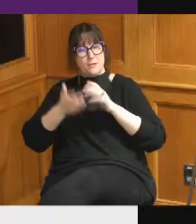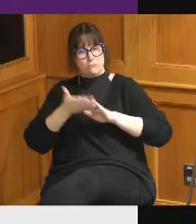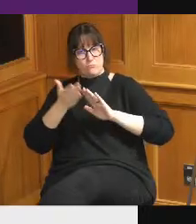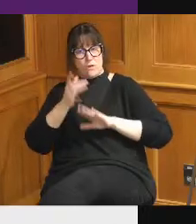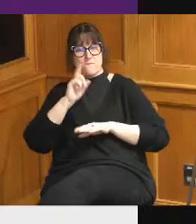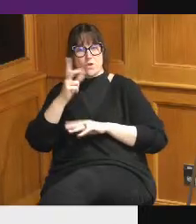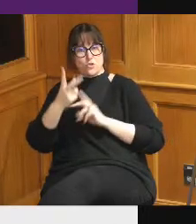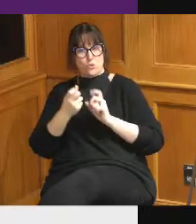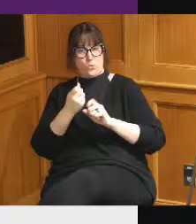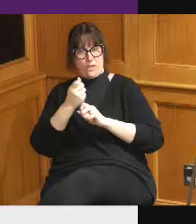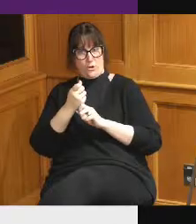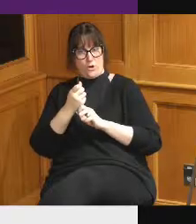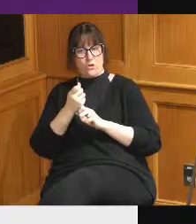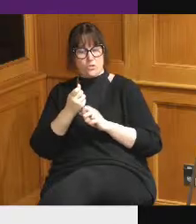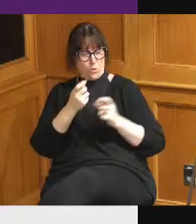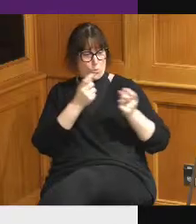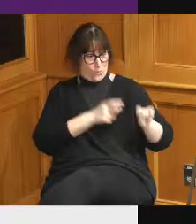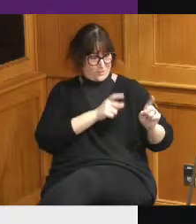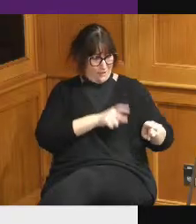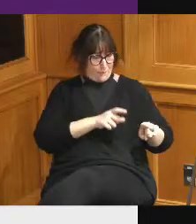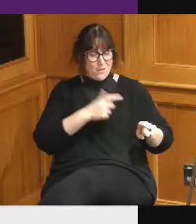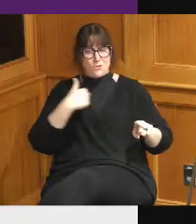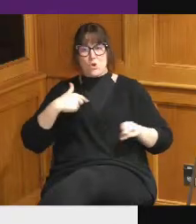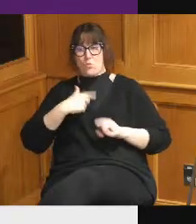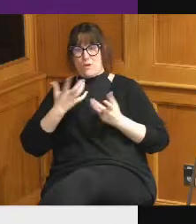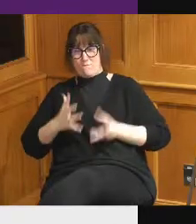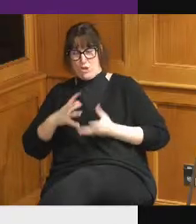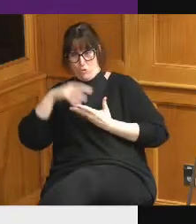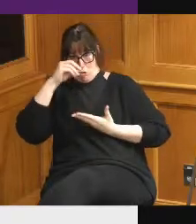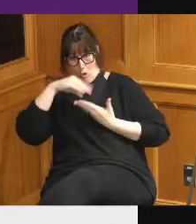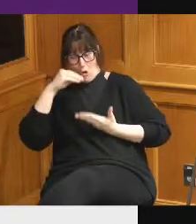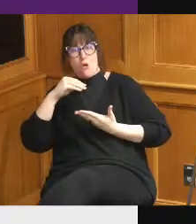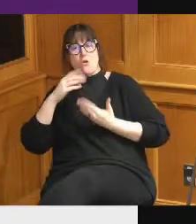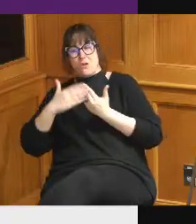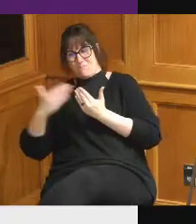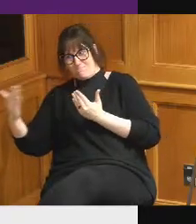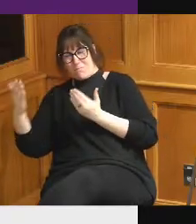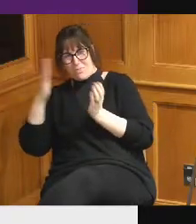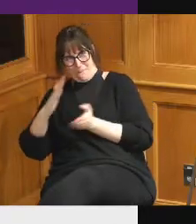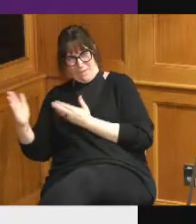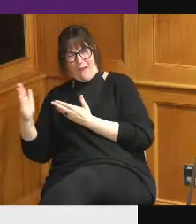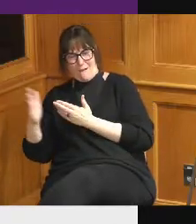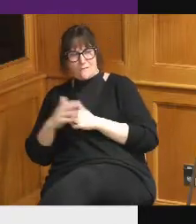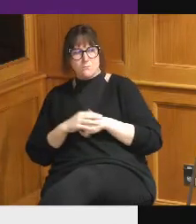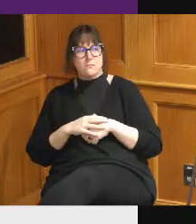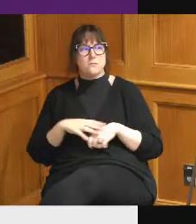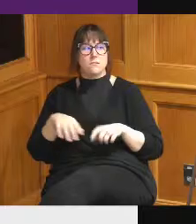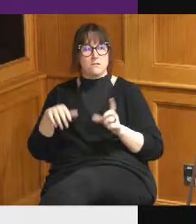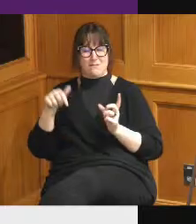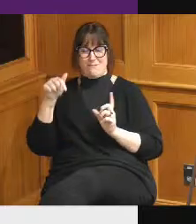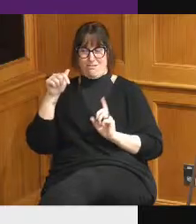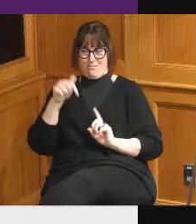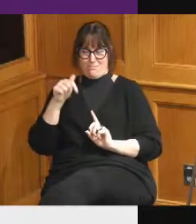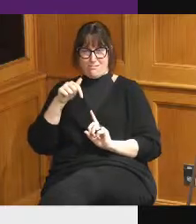here's sort of what's happened here's some things we've learned I you know it is it is as has been